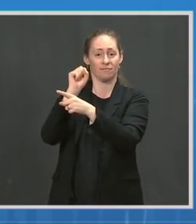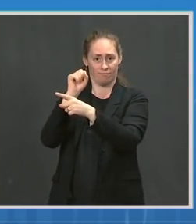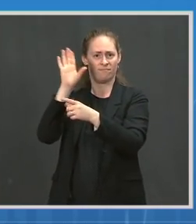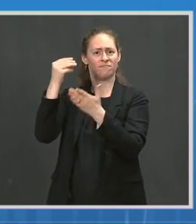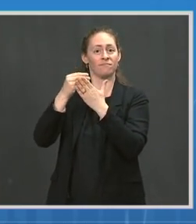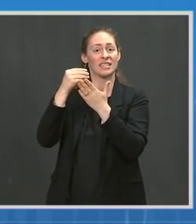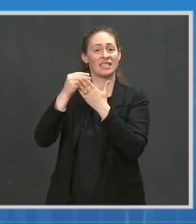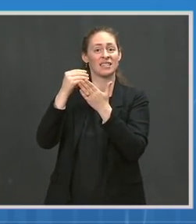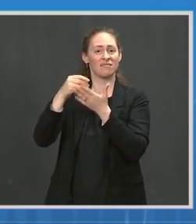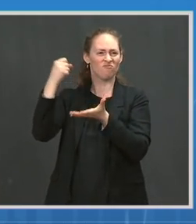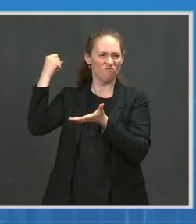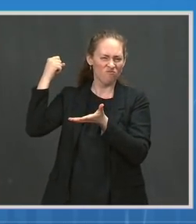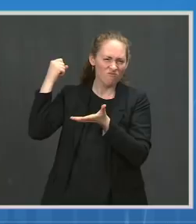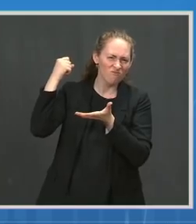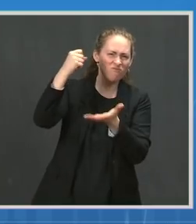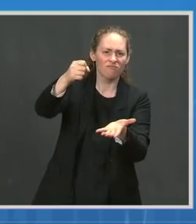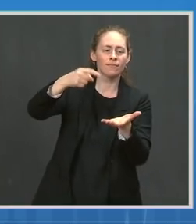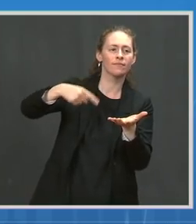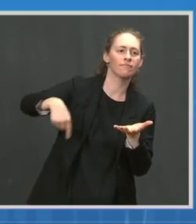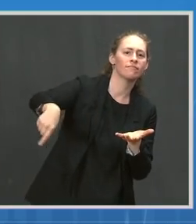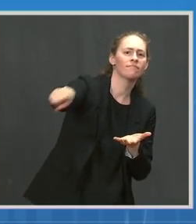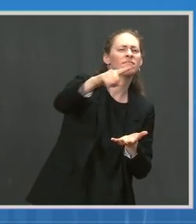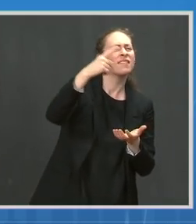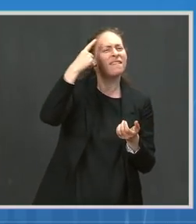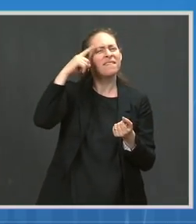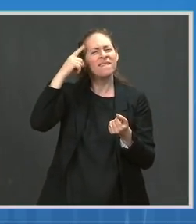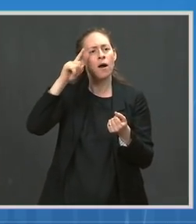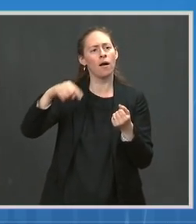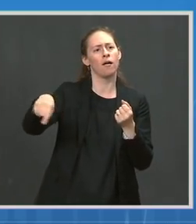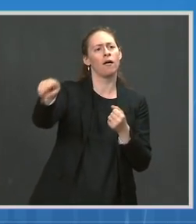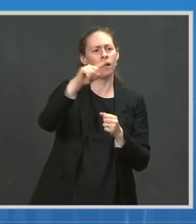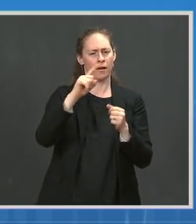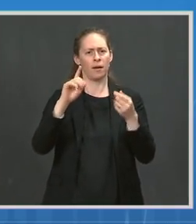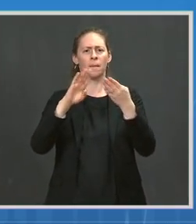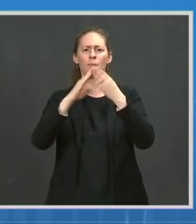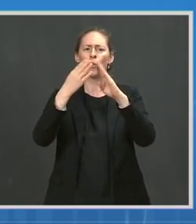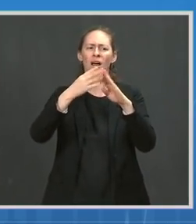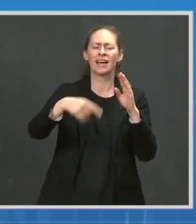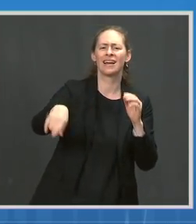to community-based healthcare providers to strengthen their efforts to get shots in arms